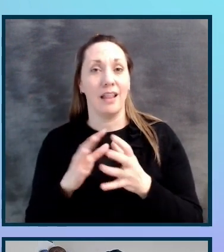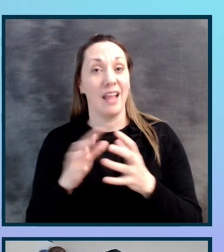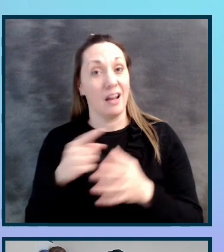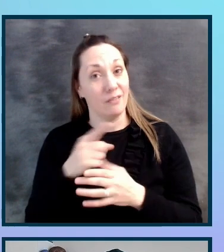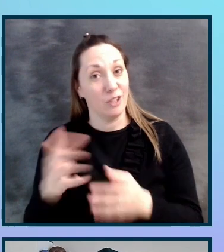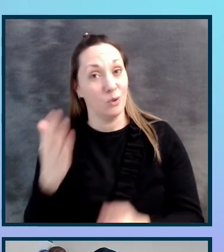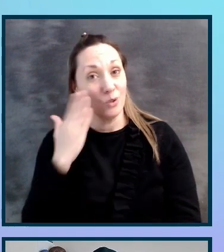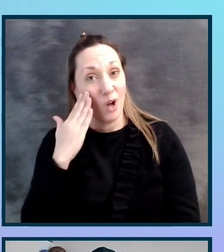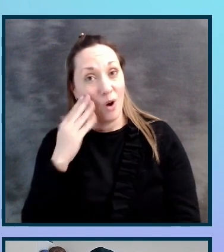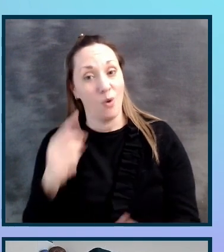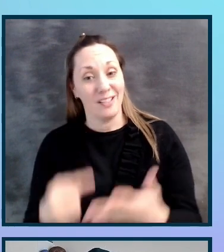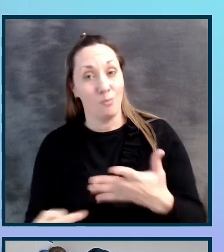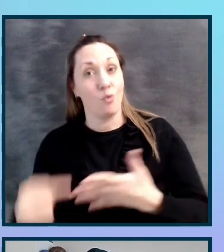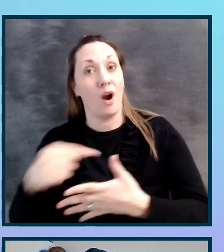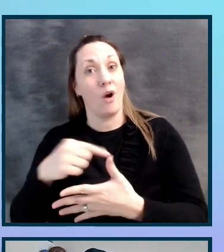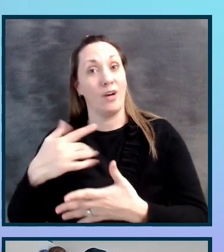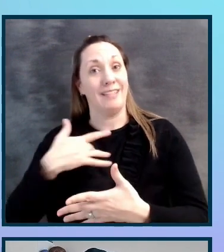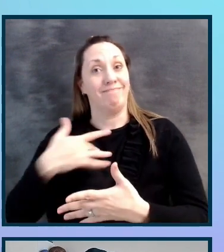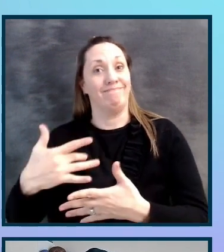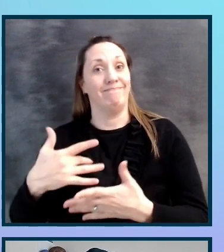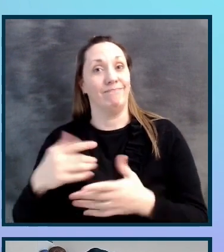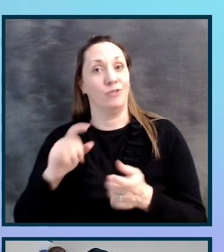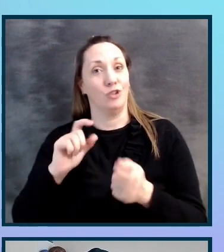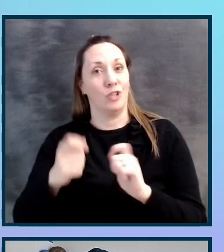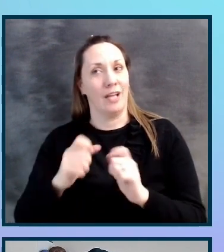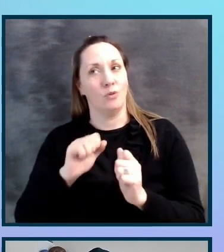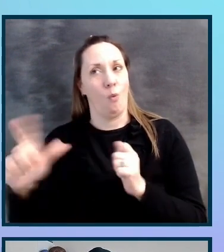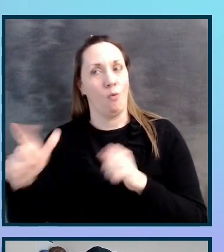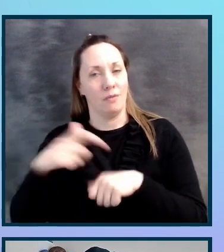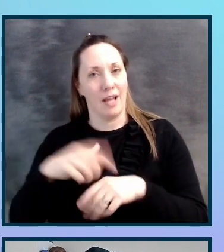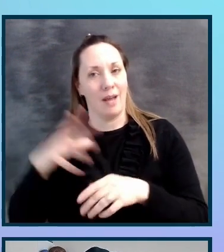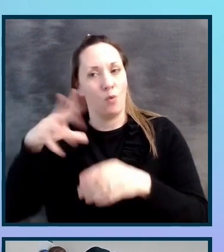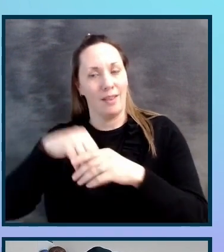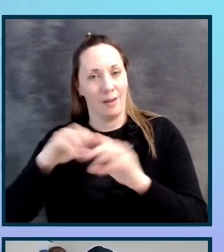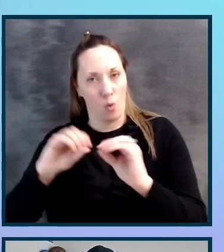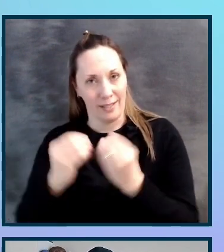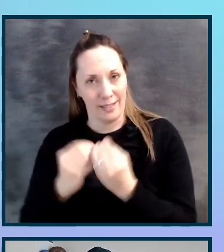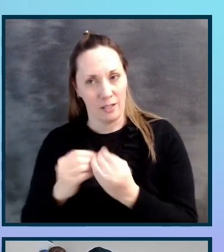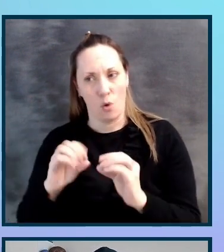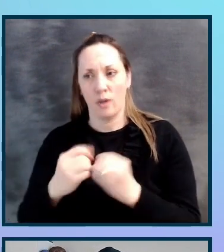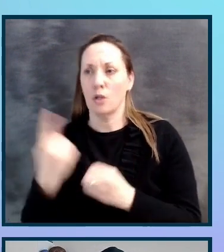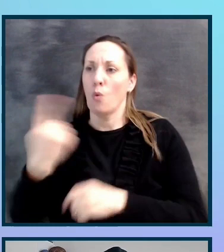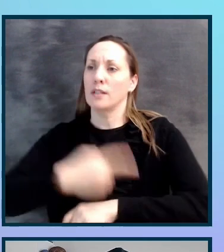is priorities change all the time with organizations. So organization one day might say, accessibility